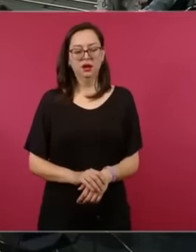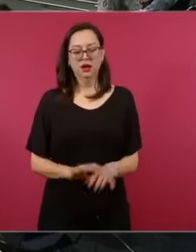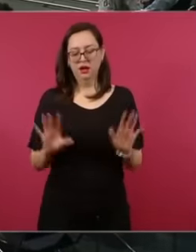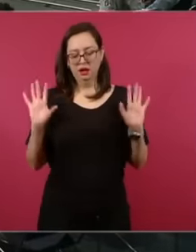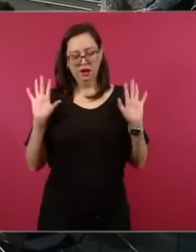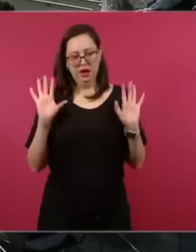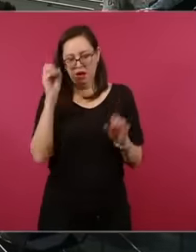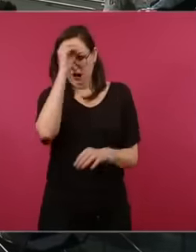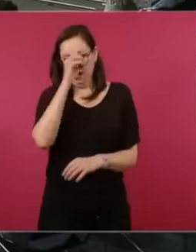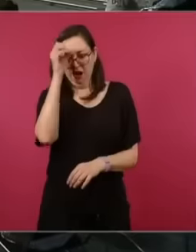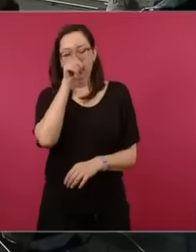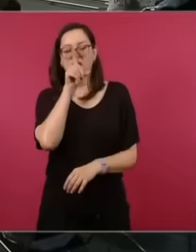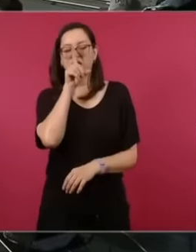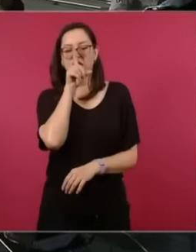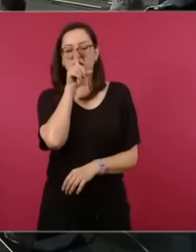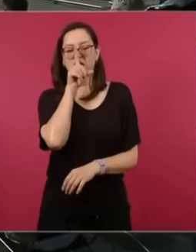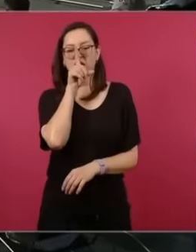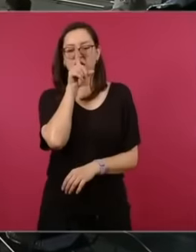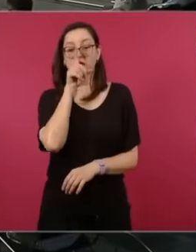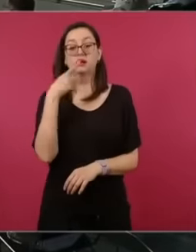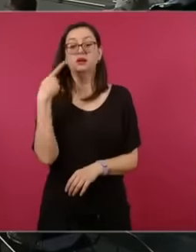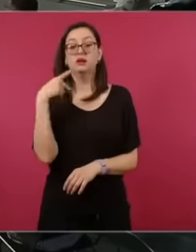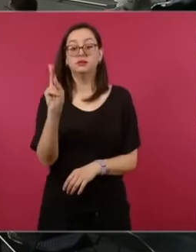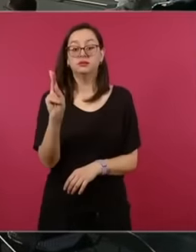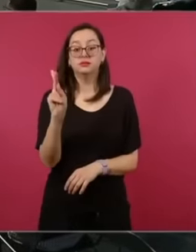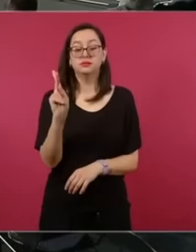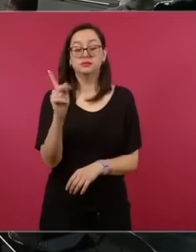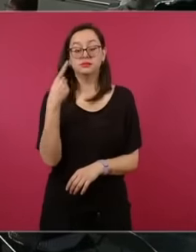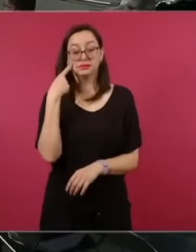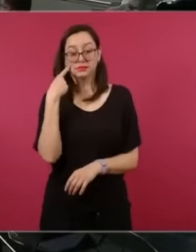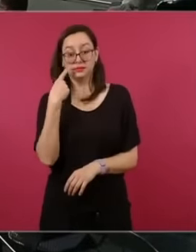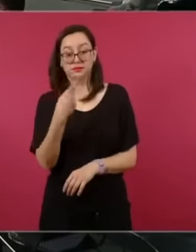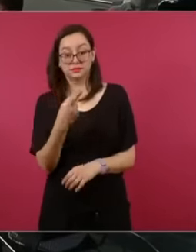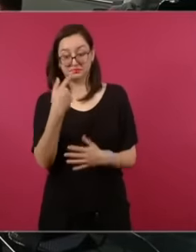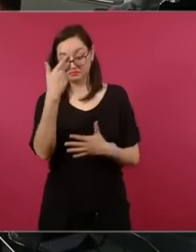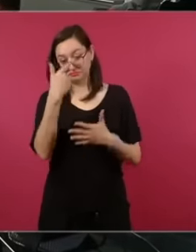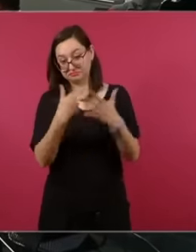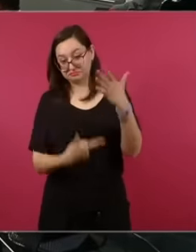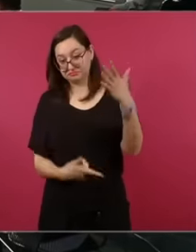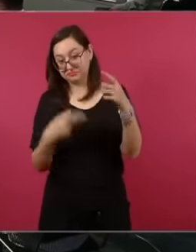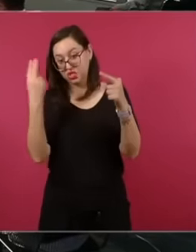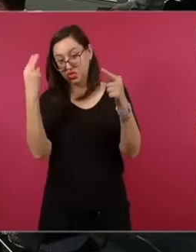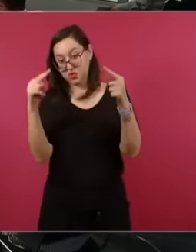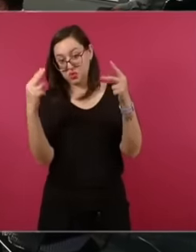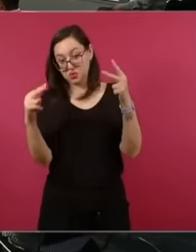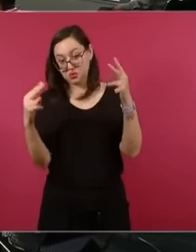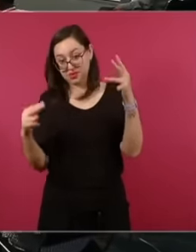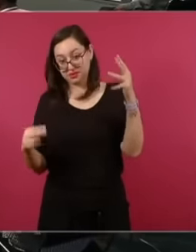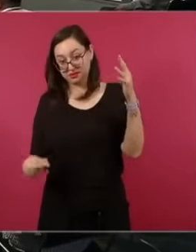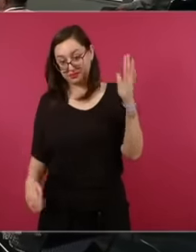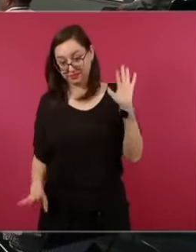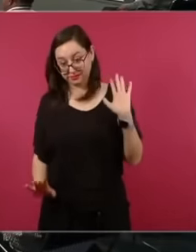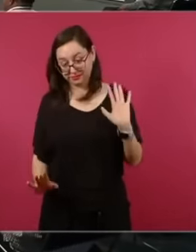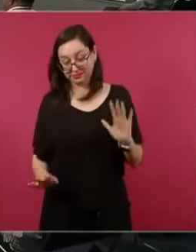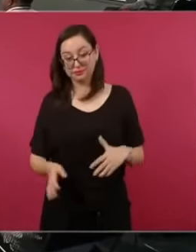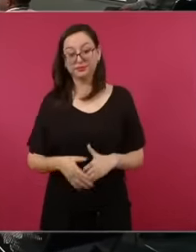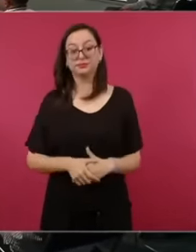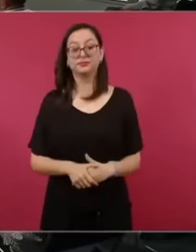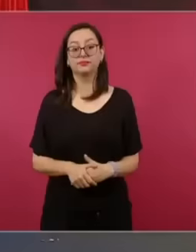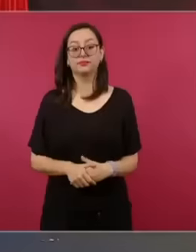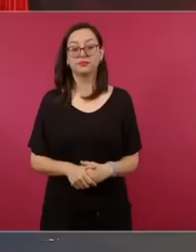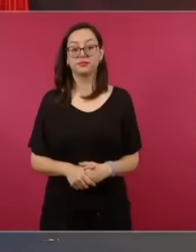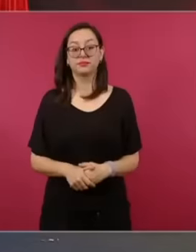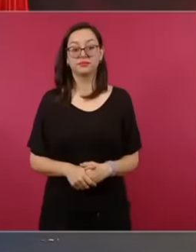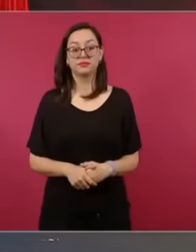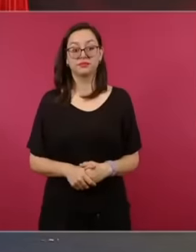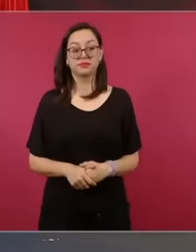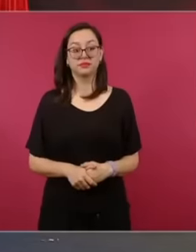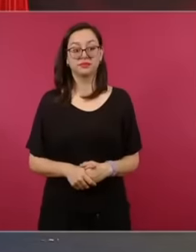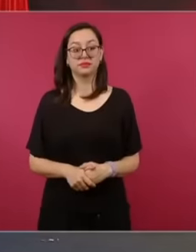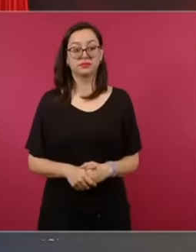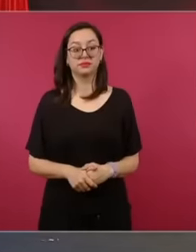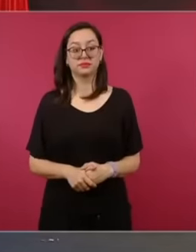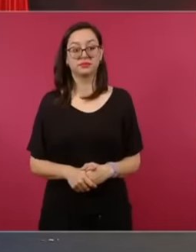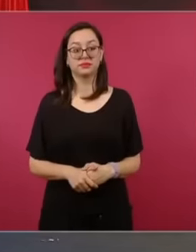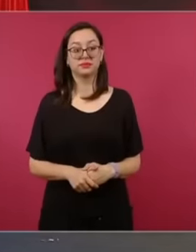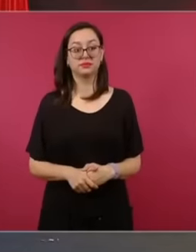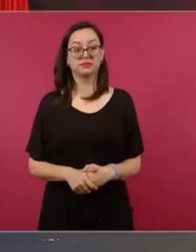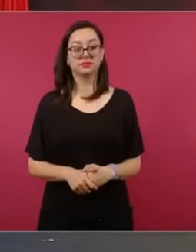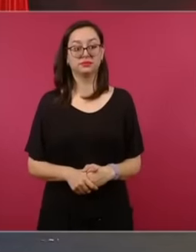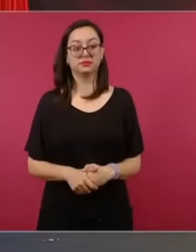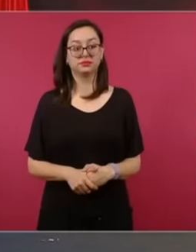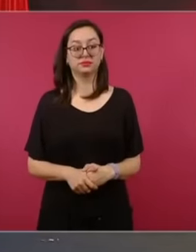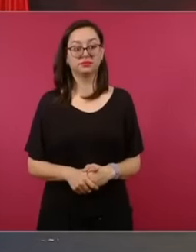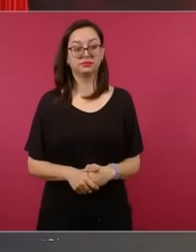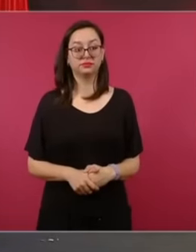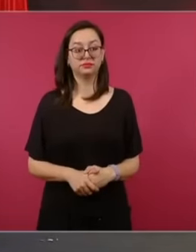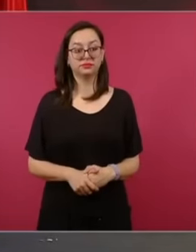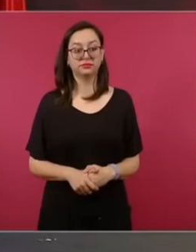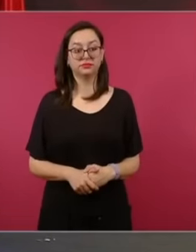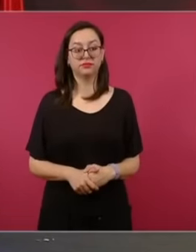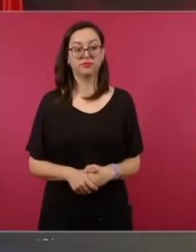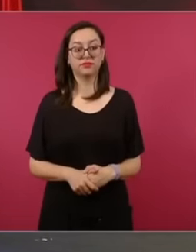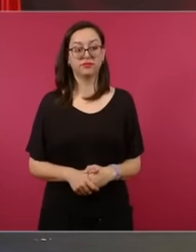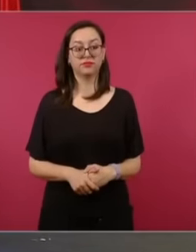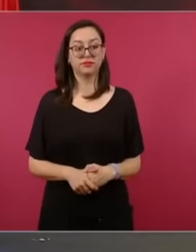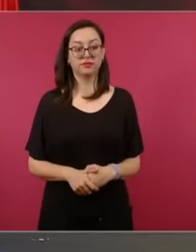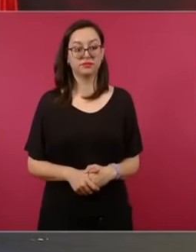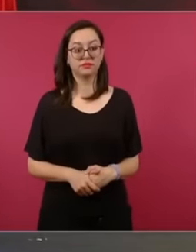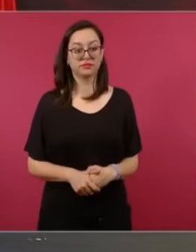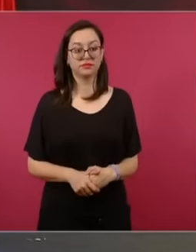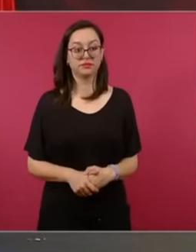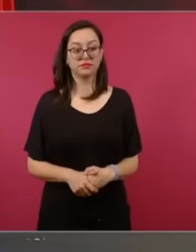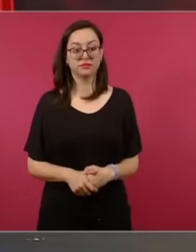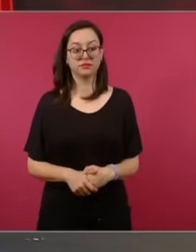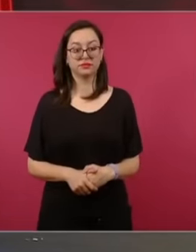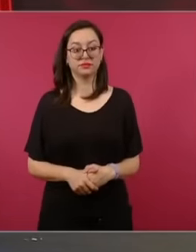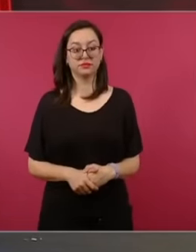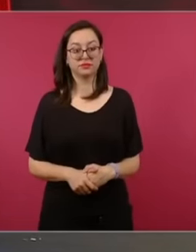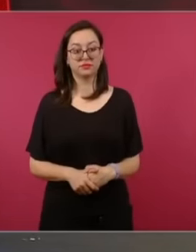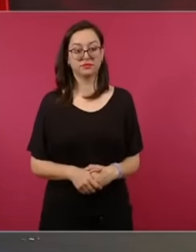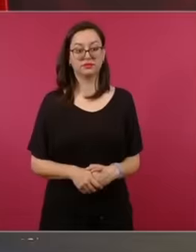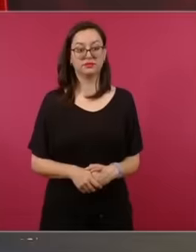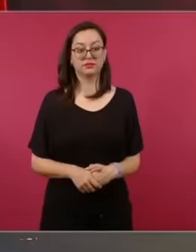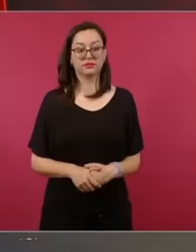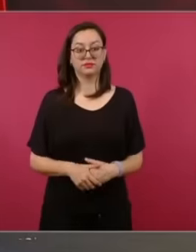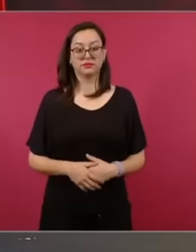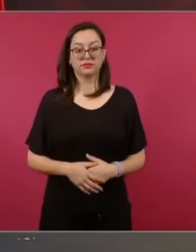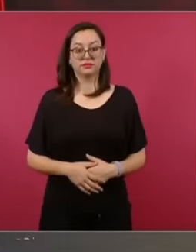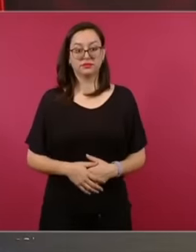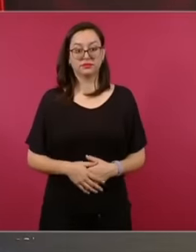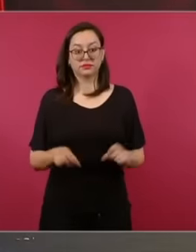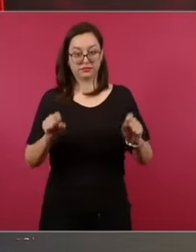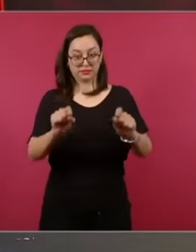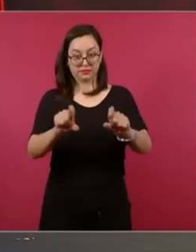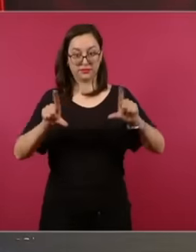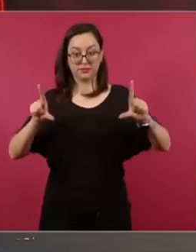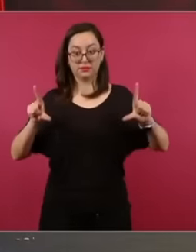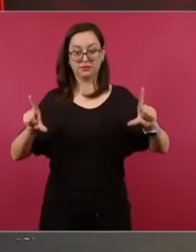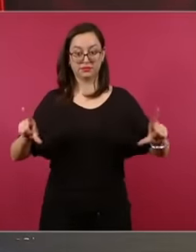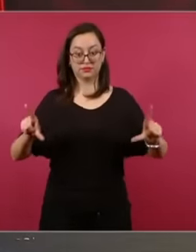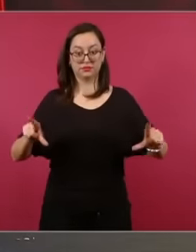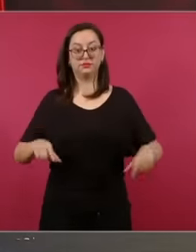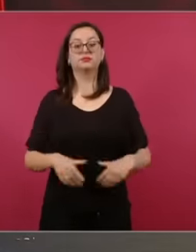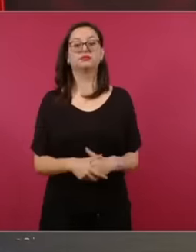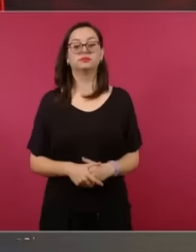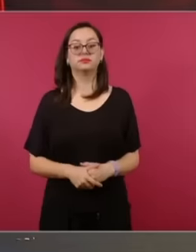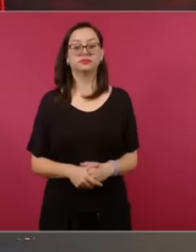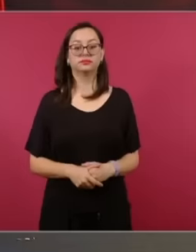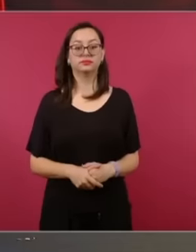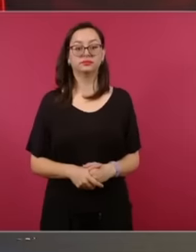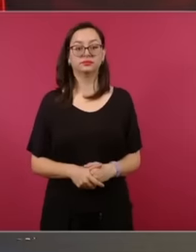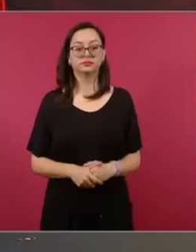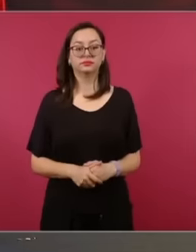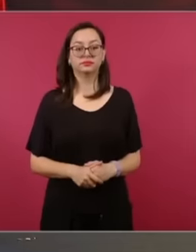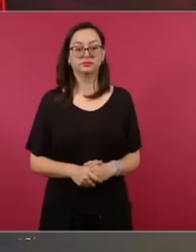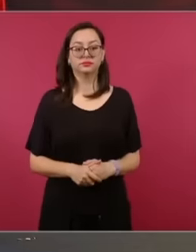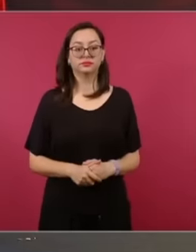I want is for you, that is, those who are watching us, if you can expand it, no, and let them see What